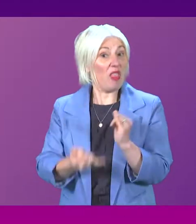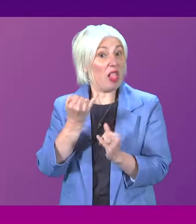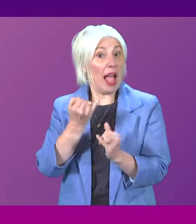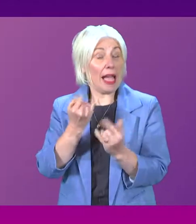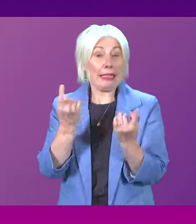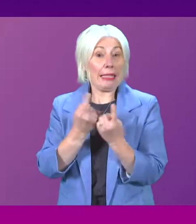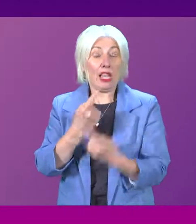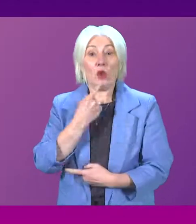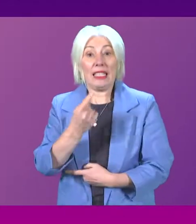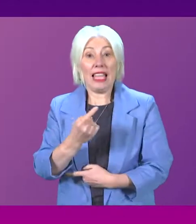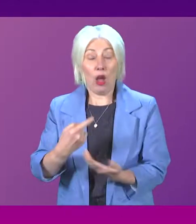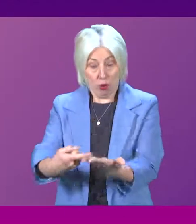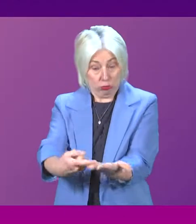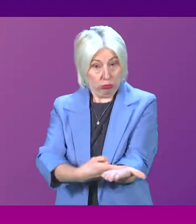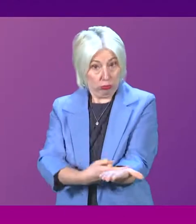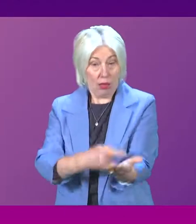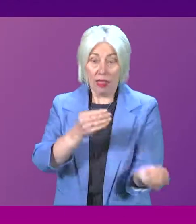they move over to the inquiry itself.